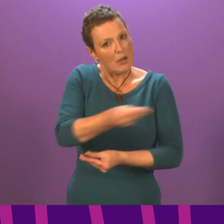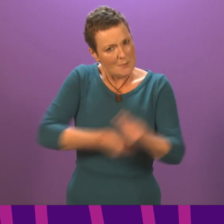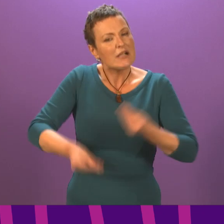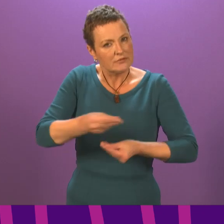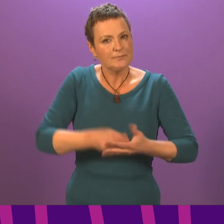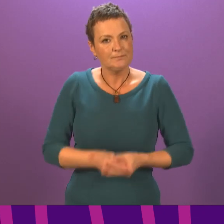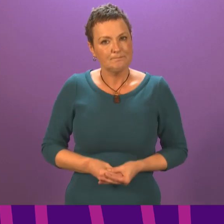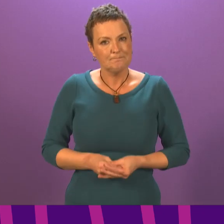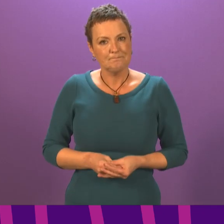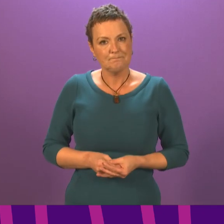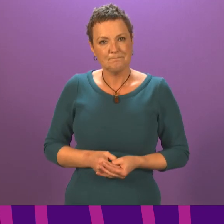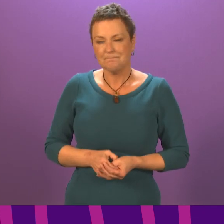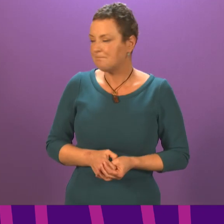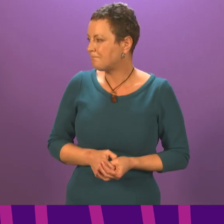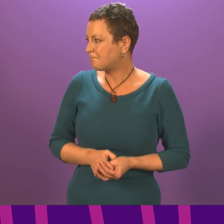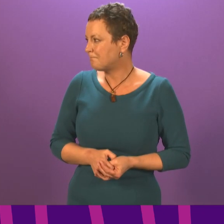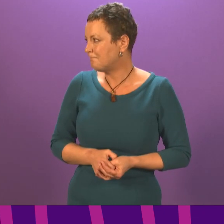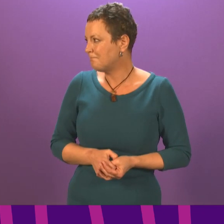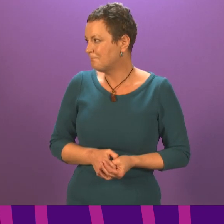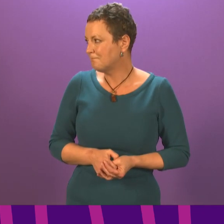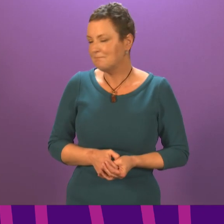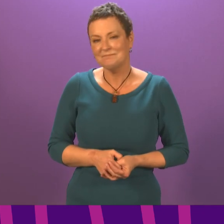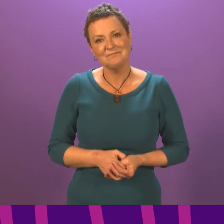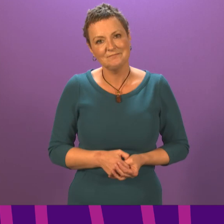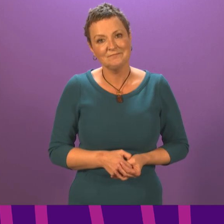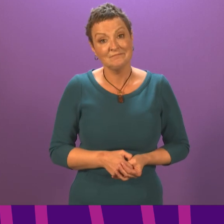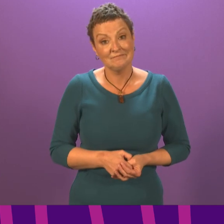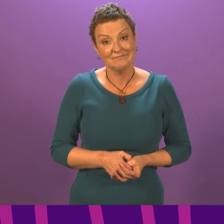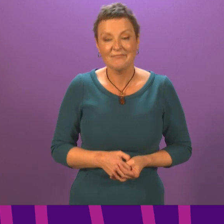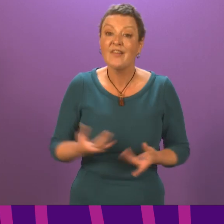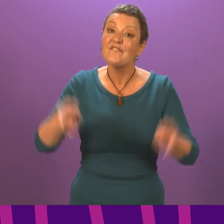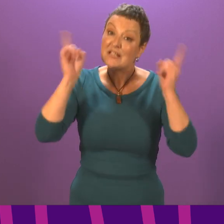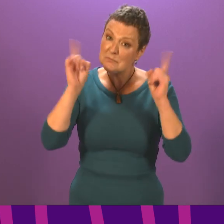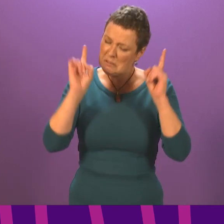Liz Smith (Mid Scotland and Fife) (Con): The First Minister mentioned in her statement